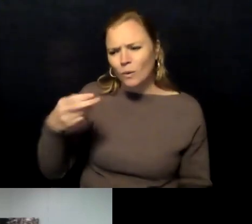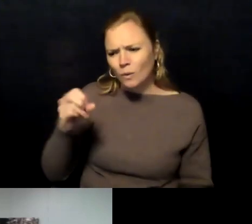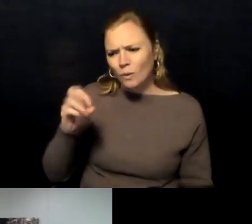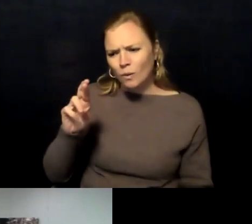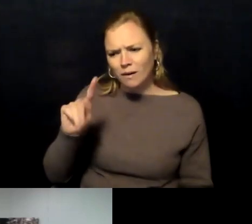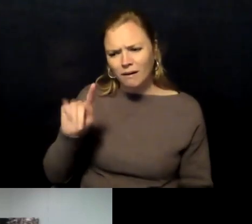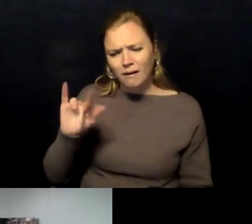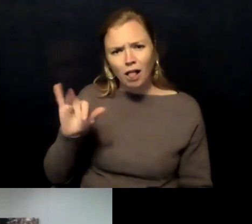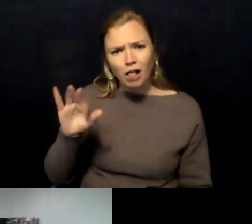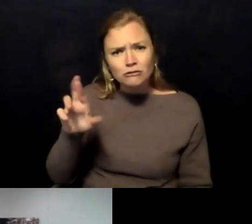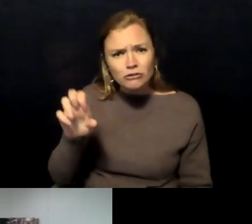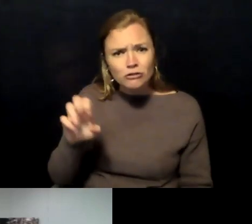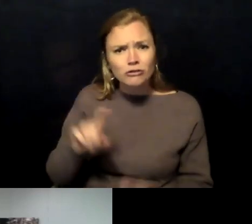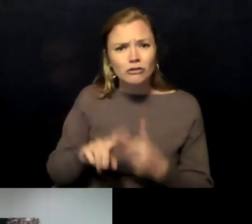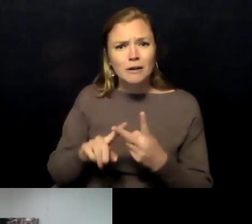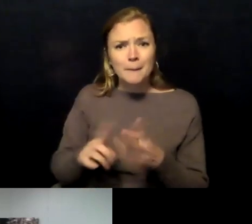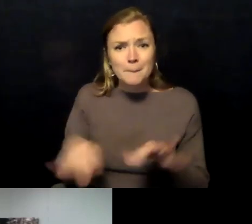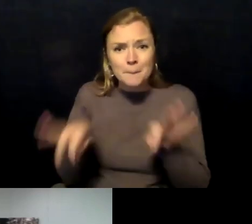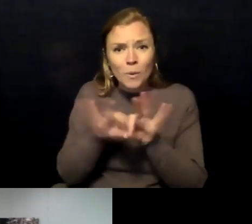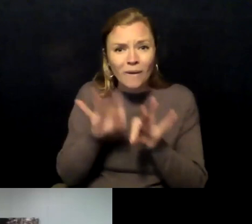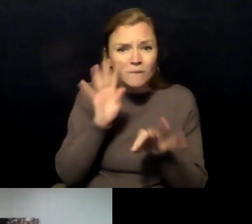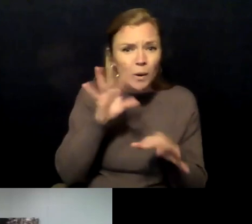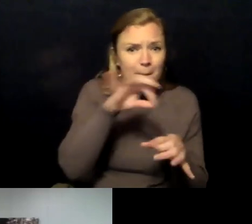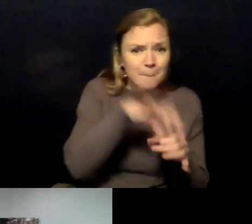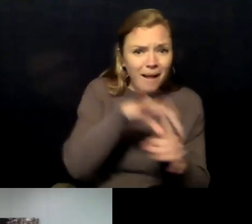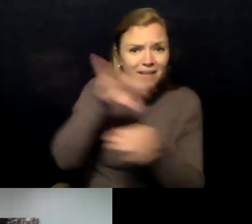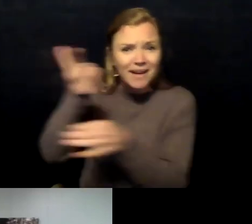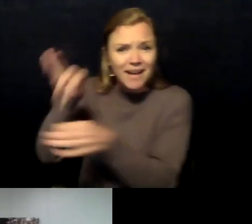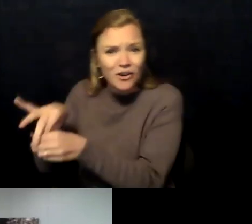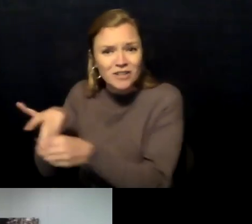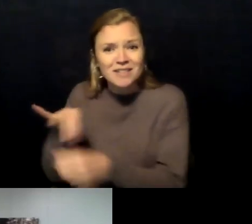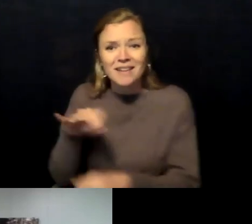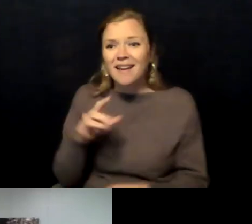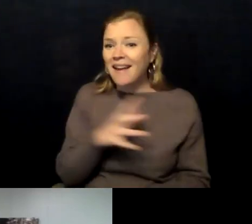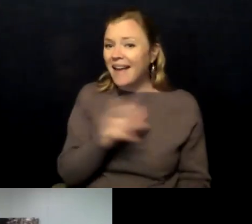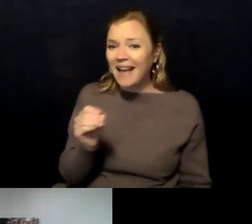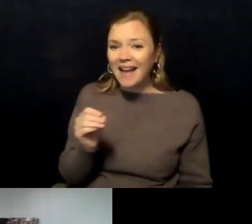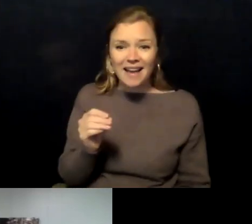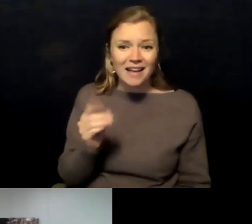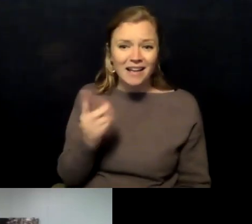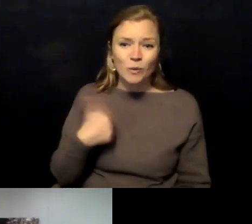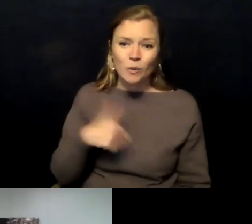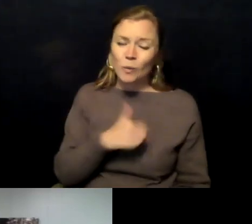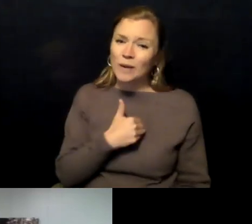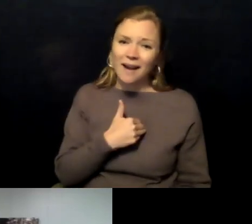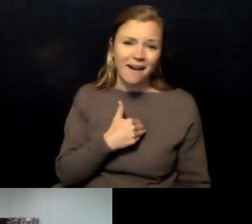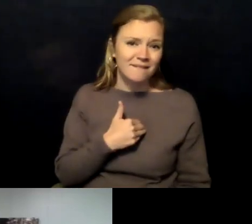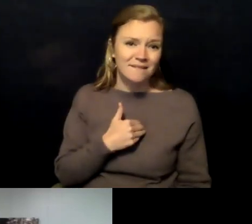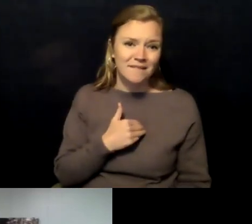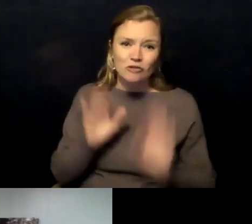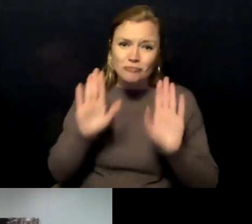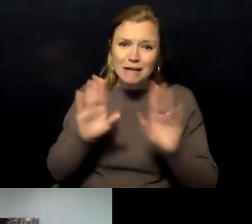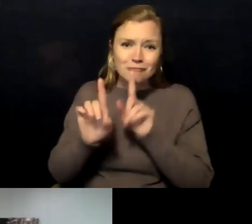our viewers did as well. We're getting such great responses in the chat.